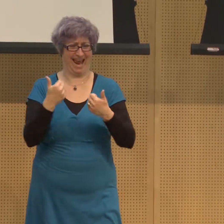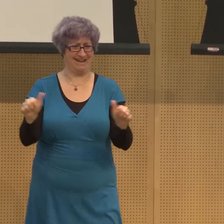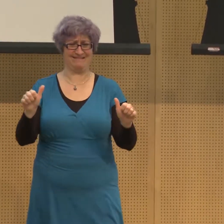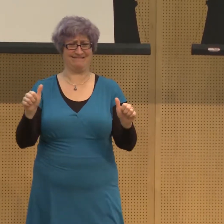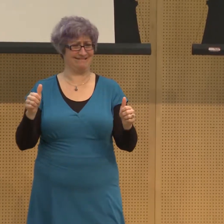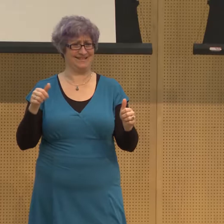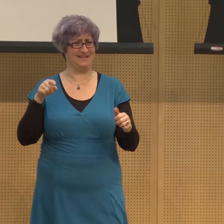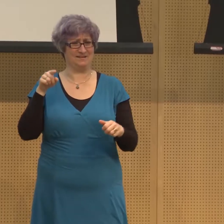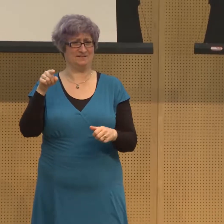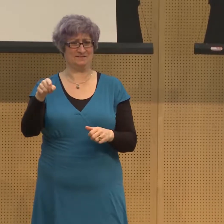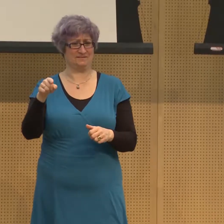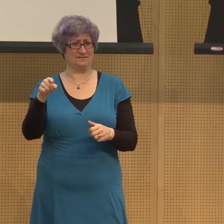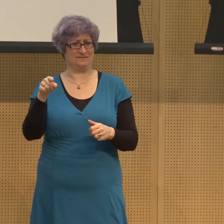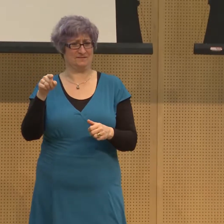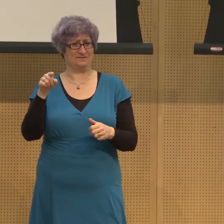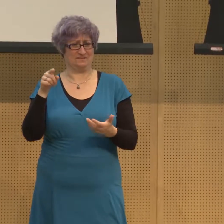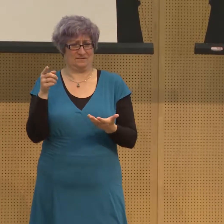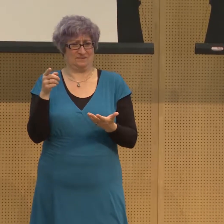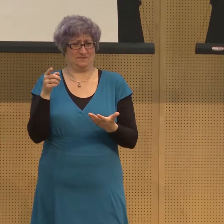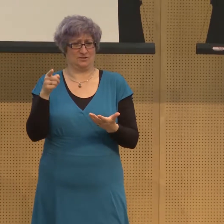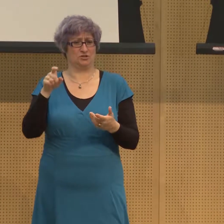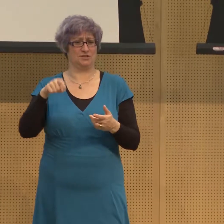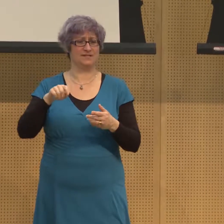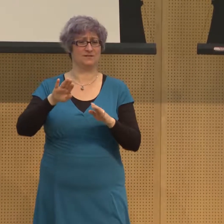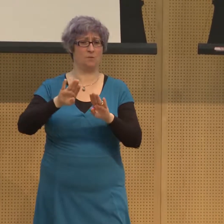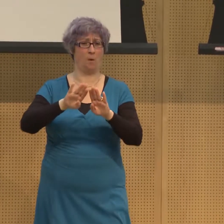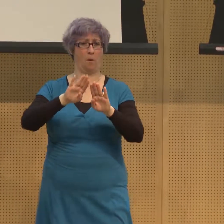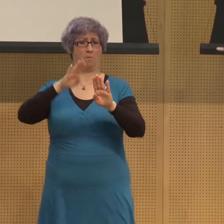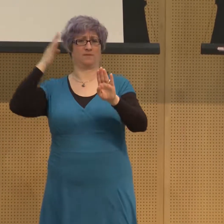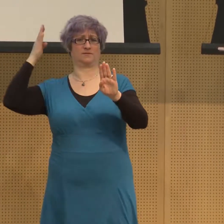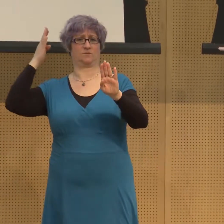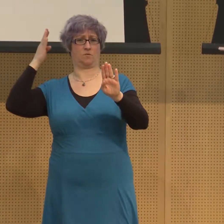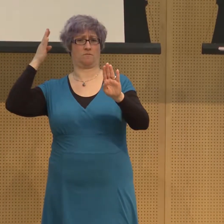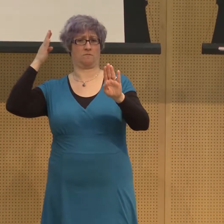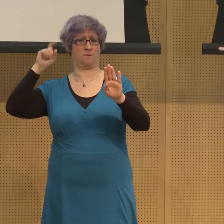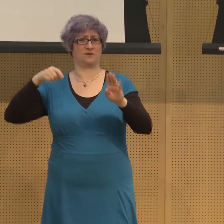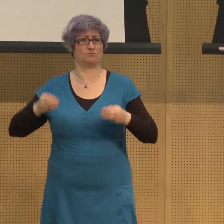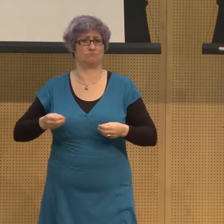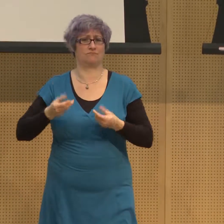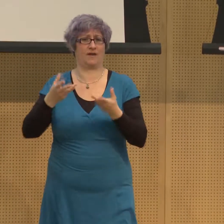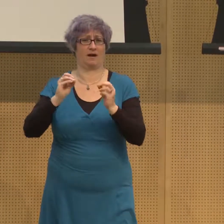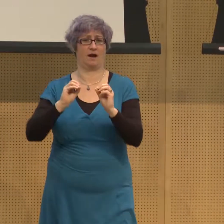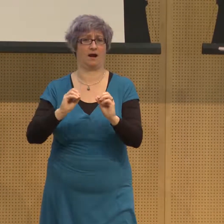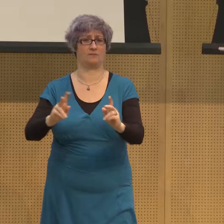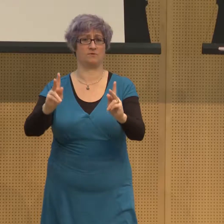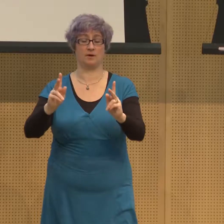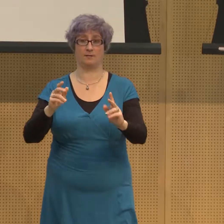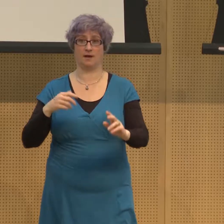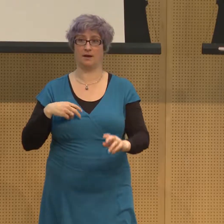or you know, "My daughter is not disabled.